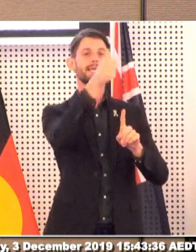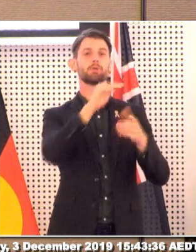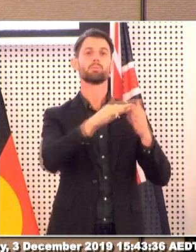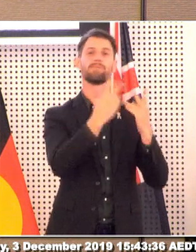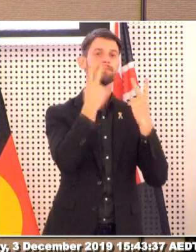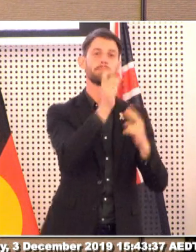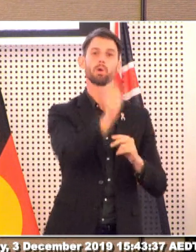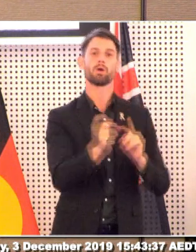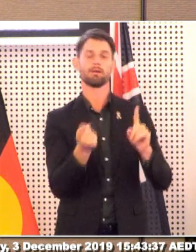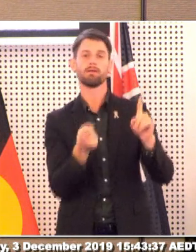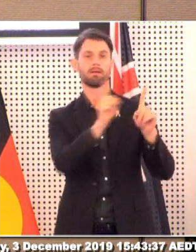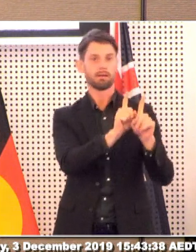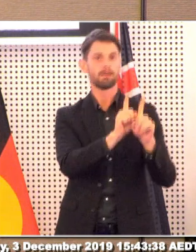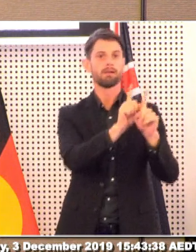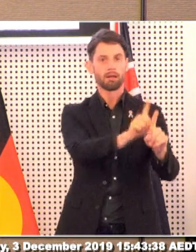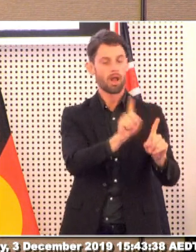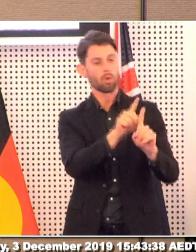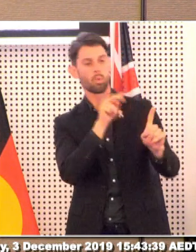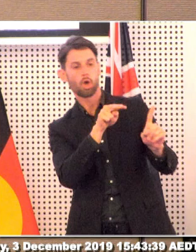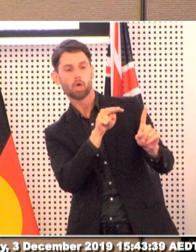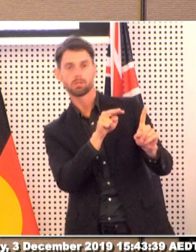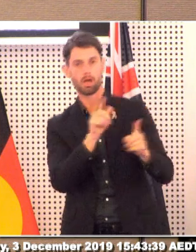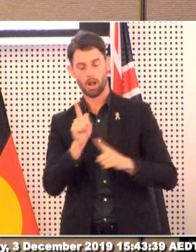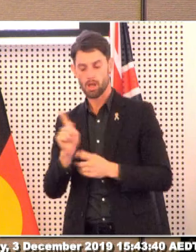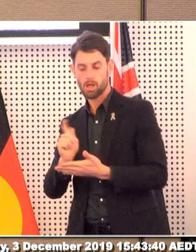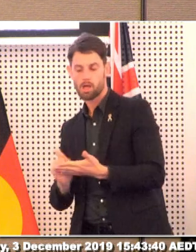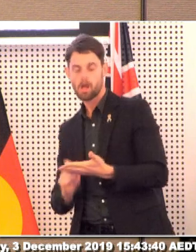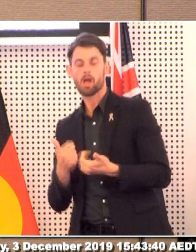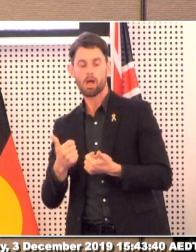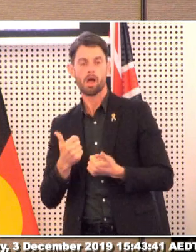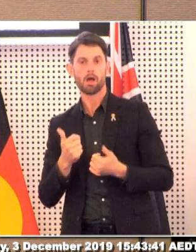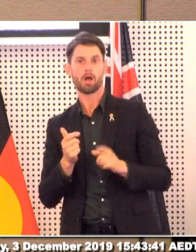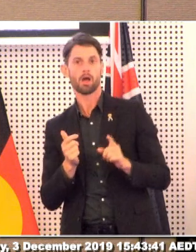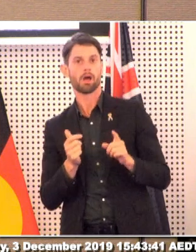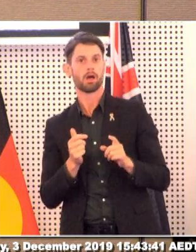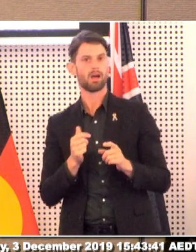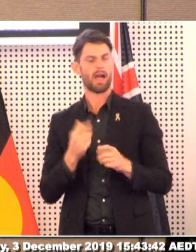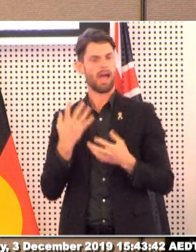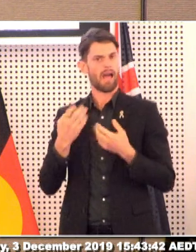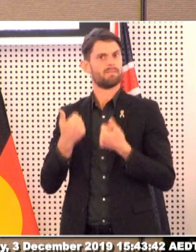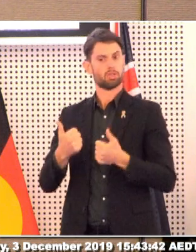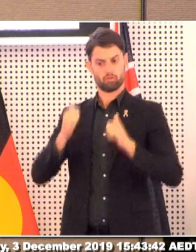they might want to look at more maybe next visit if they haven’t seen things. So there’s a bit more of a structure to that pathway of the trainee community